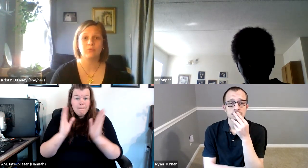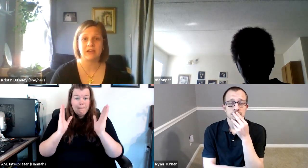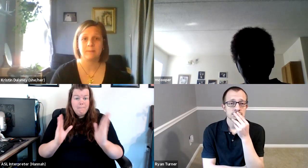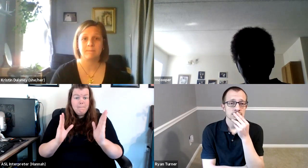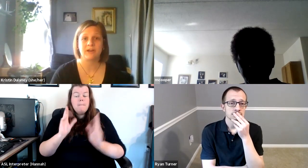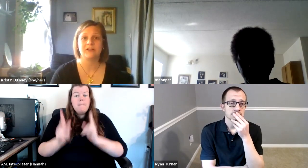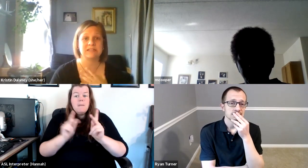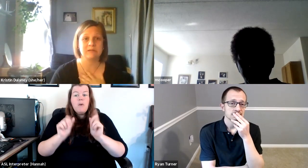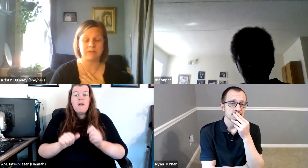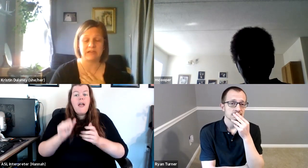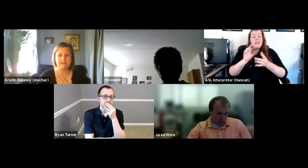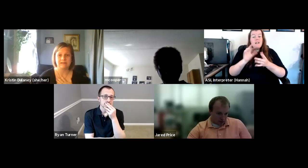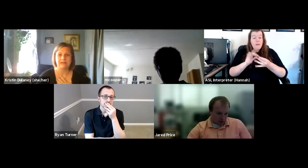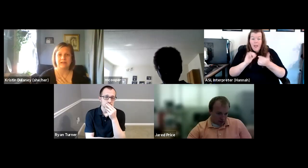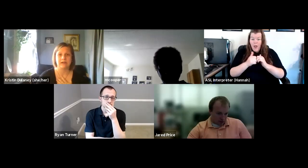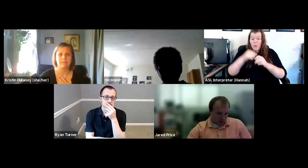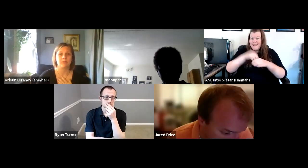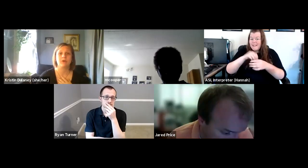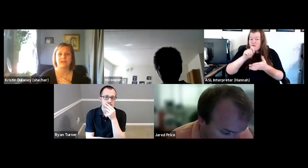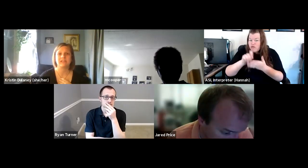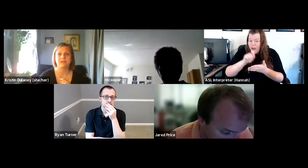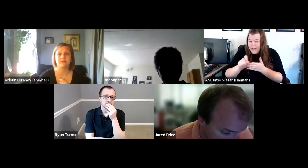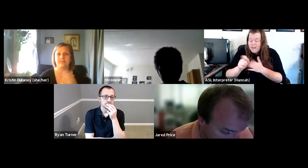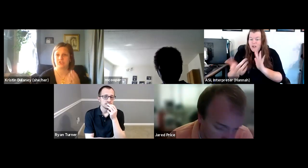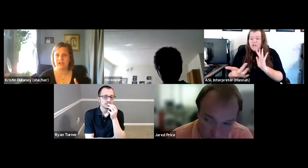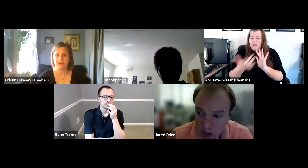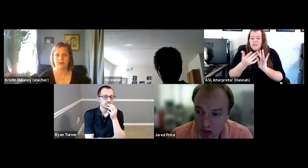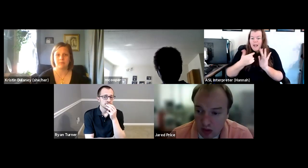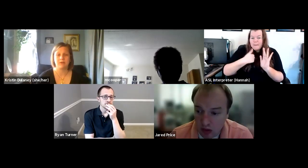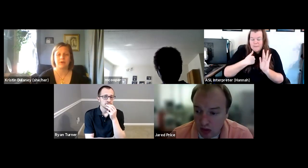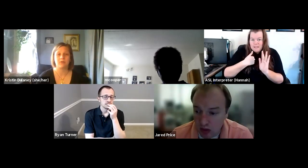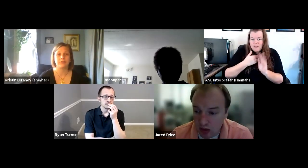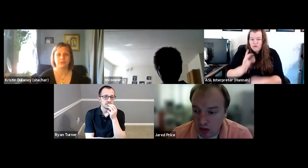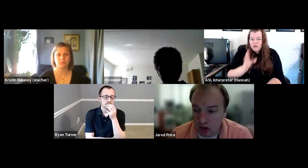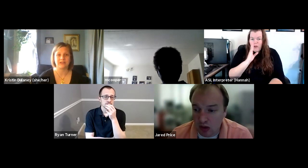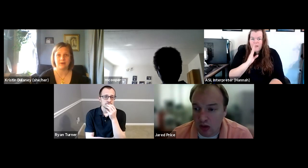in writing by contacting me um I will put my email in the chat here in a minute but I'll also